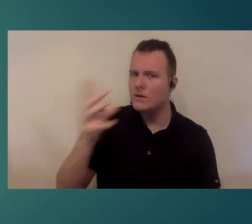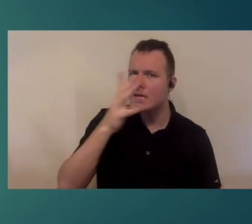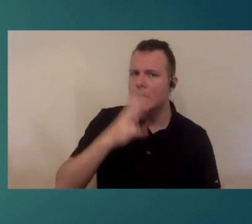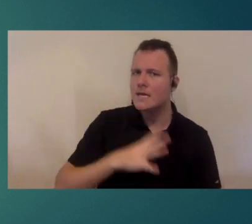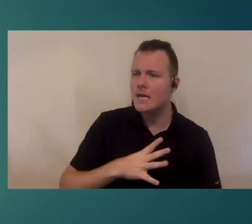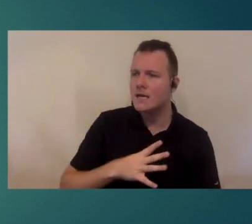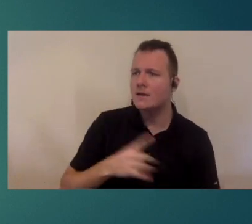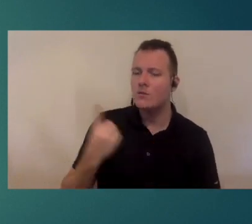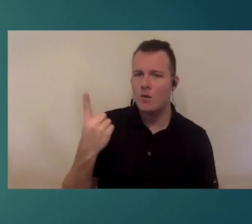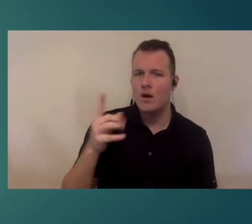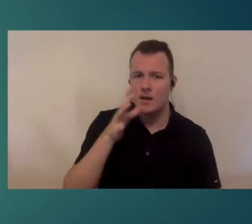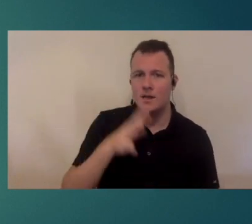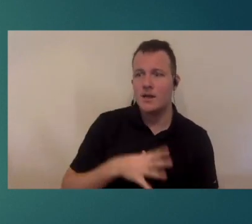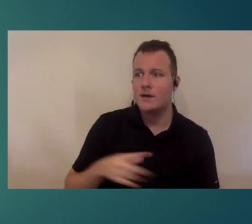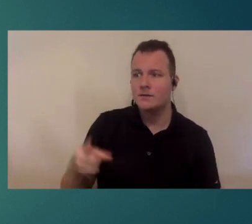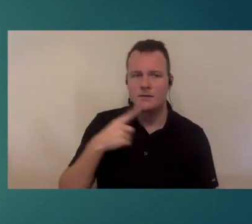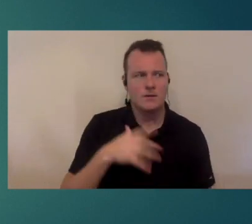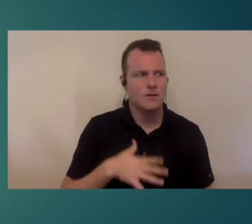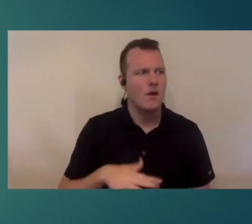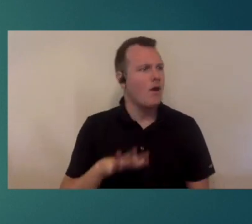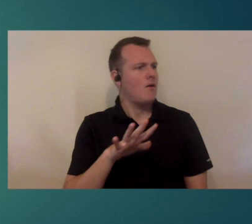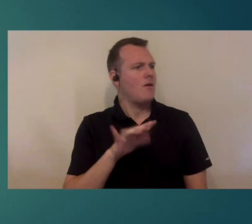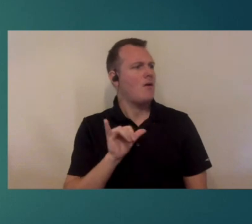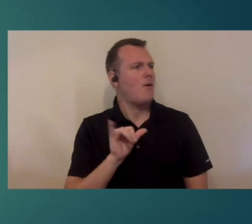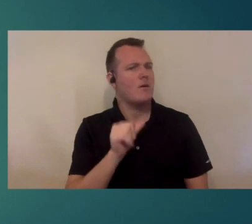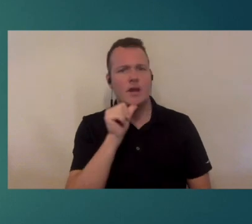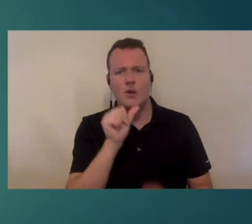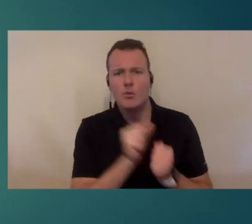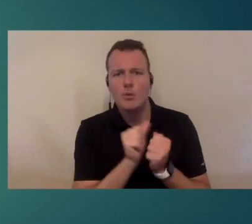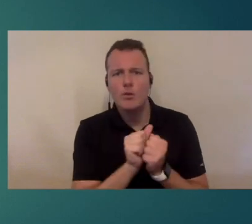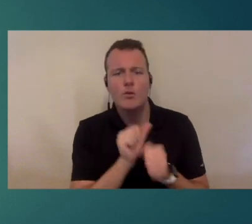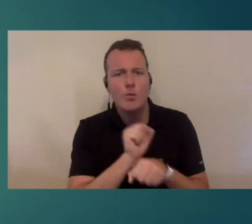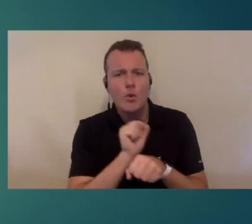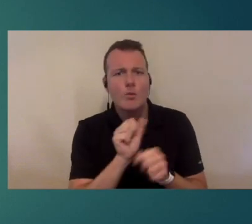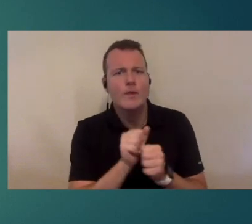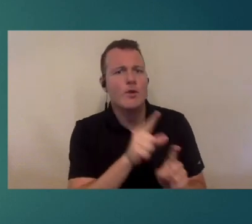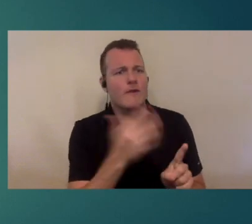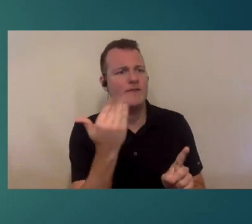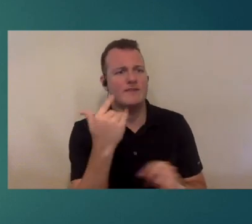lady, one of the references said, 'oh gosh, I haven't worked with her in 15 years.